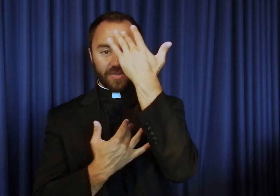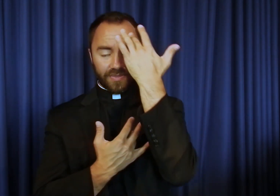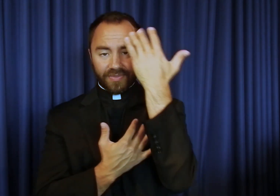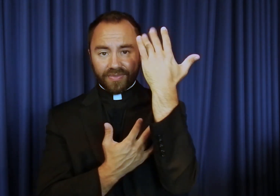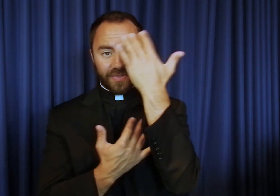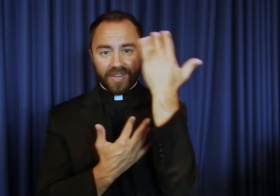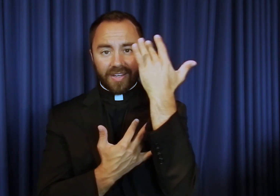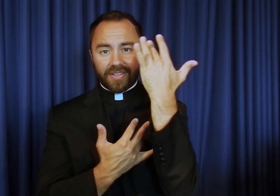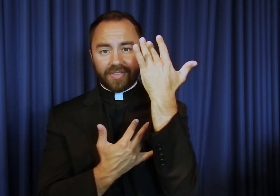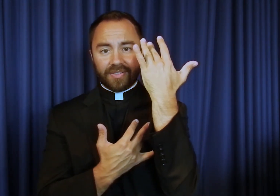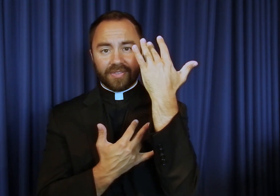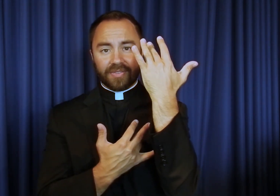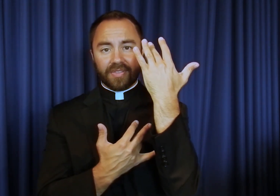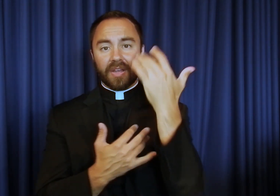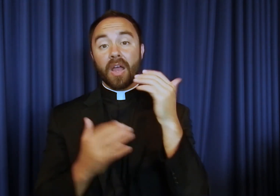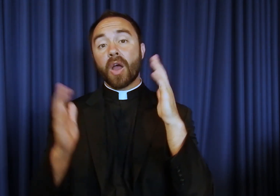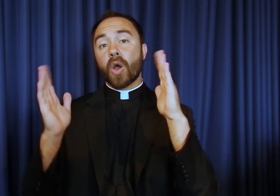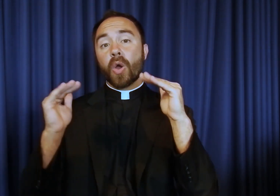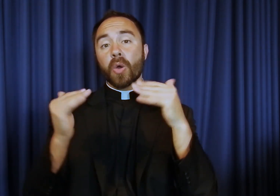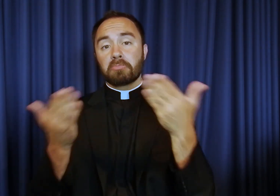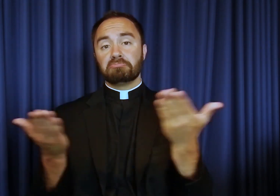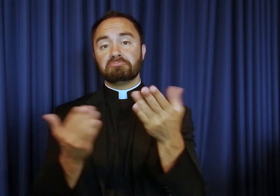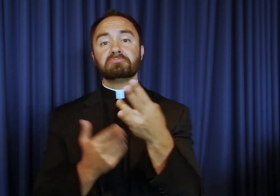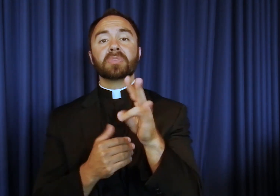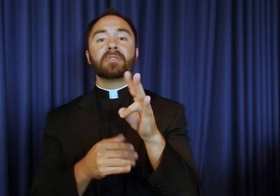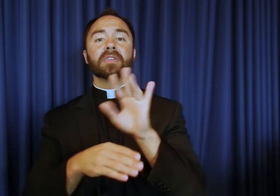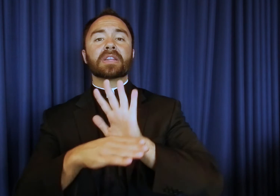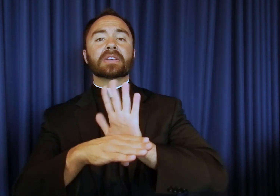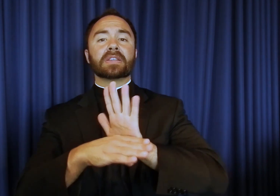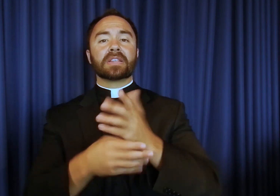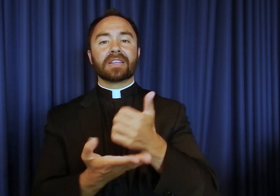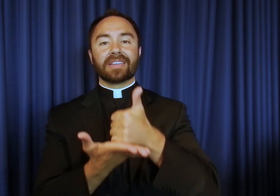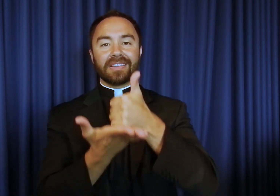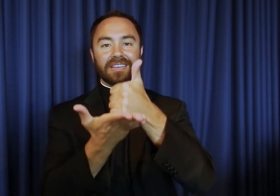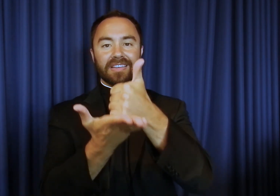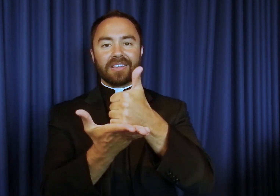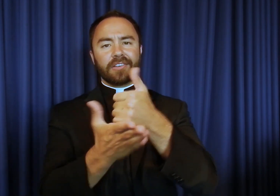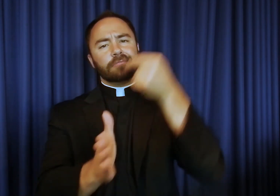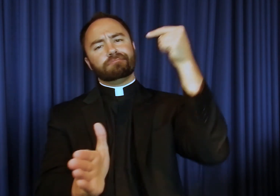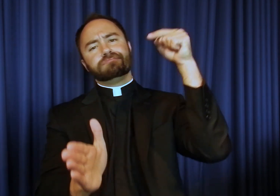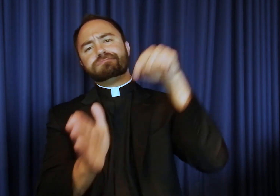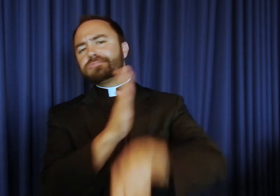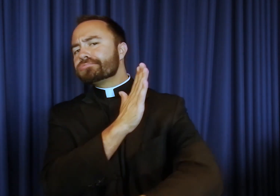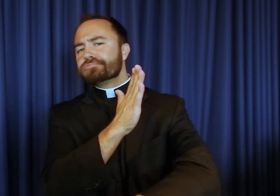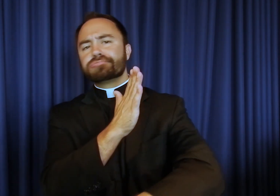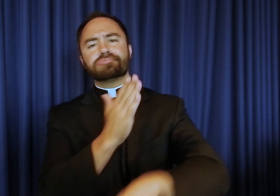the Friday reflections and I hope that in some way these videos were helpful to